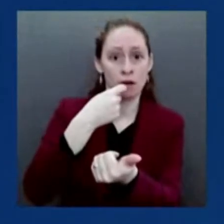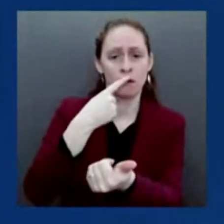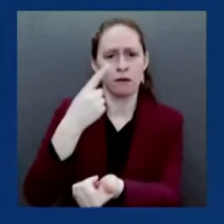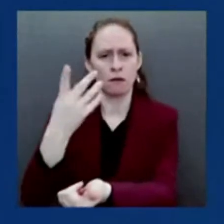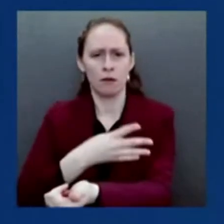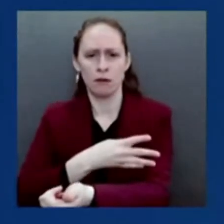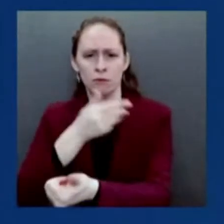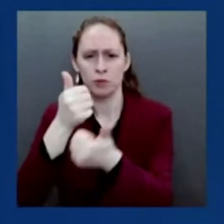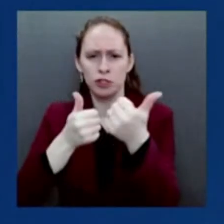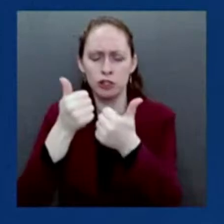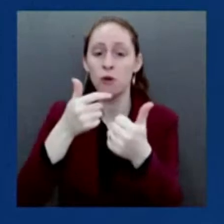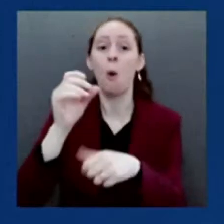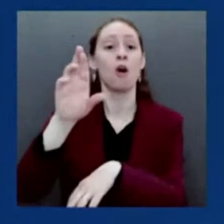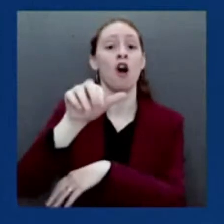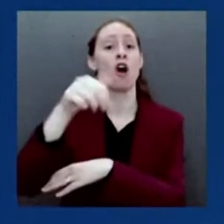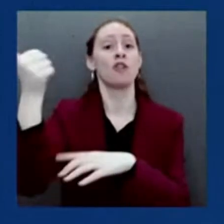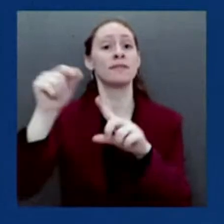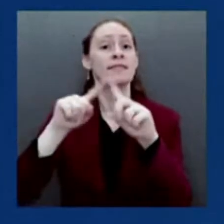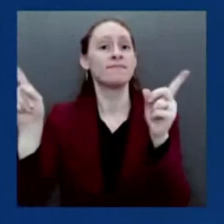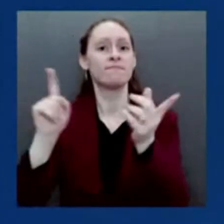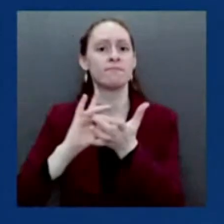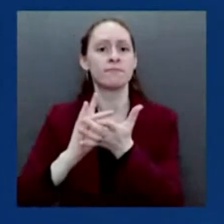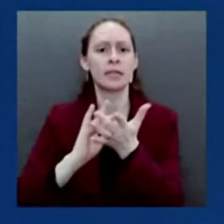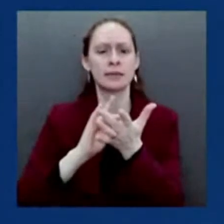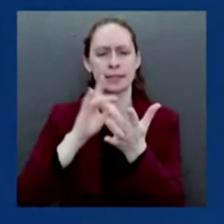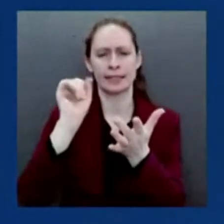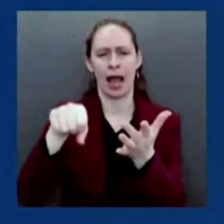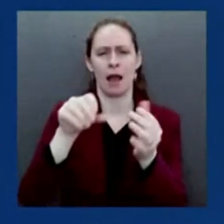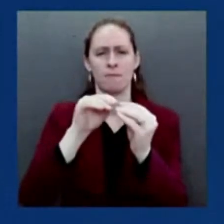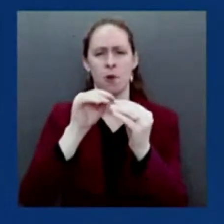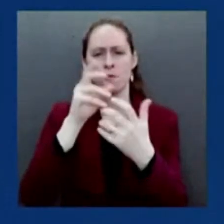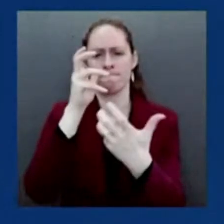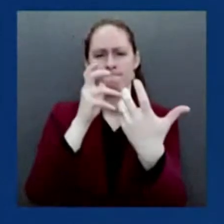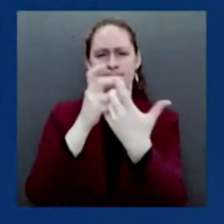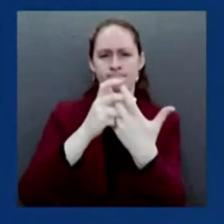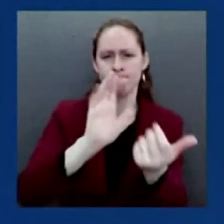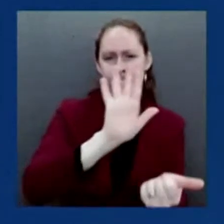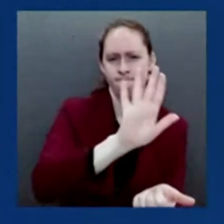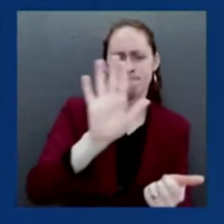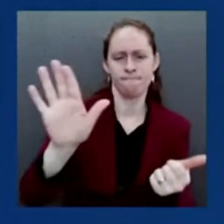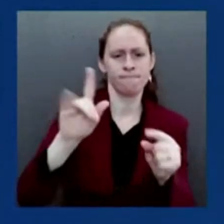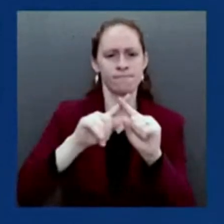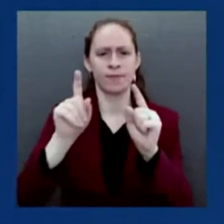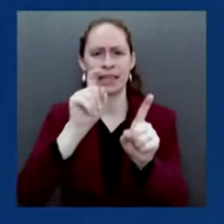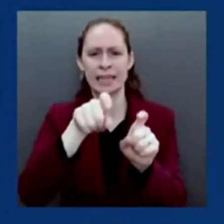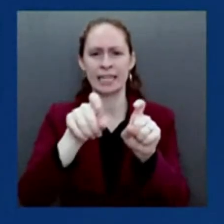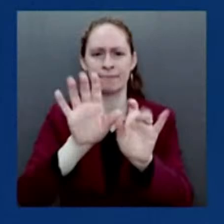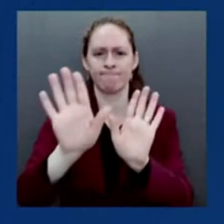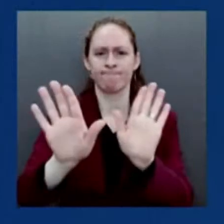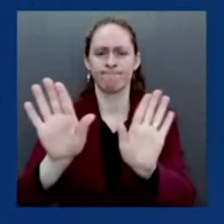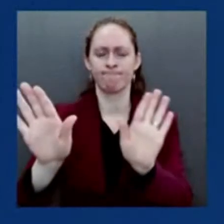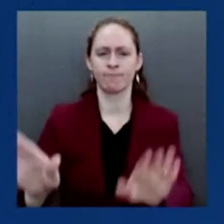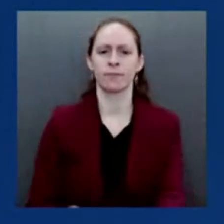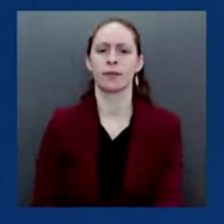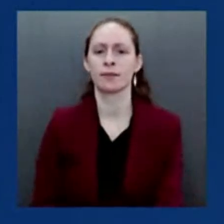ANTIBODIES, ANTI-THROMBOTIC SUIT, BIG EFFECT TRIALS THAT TO